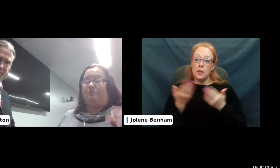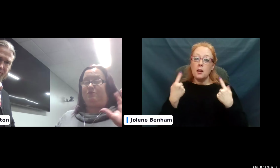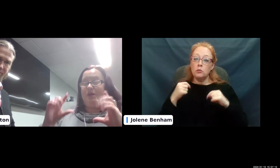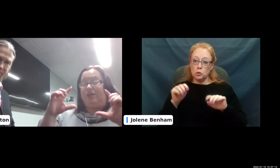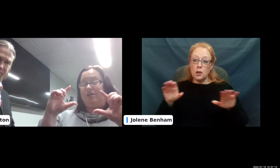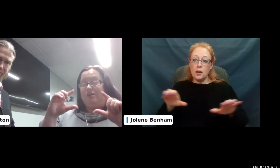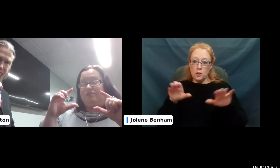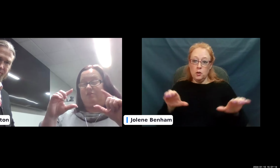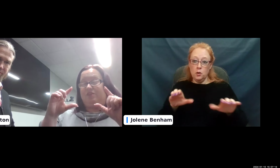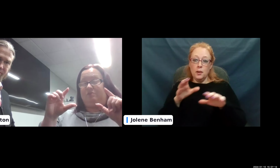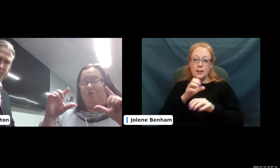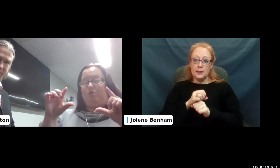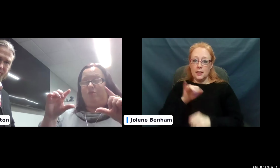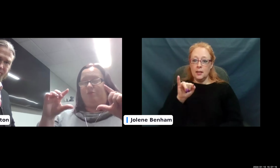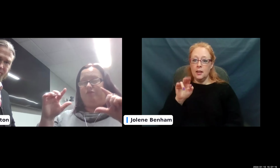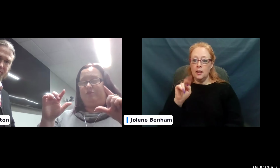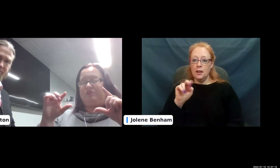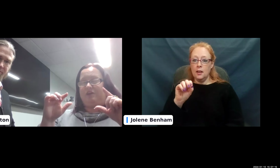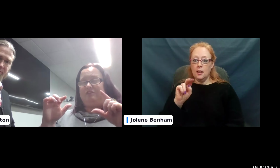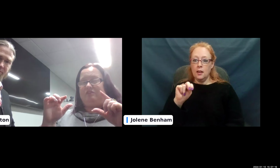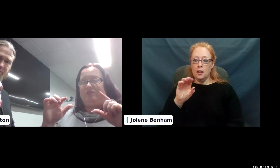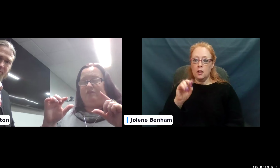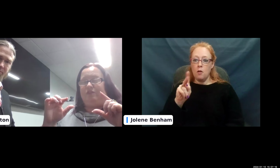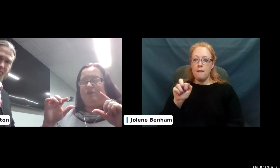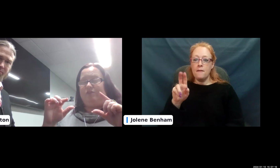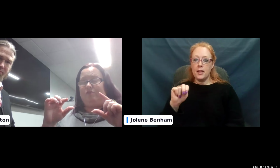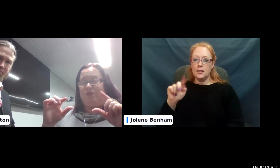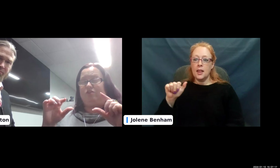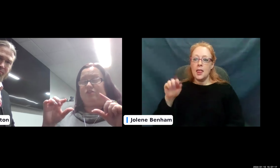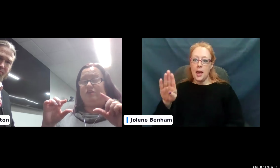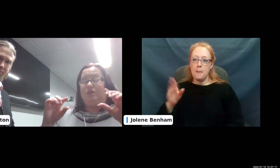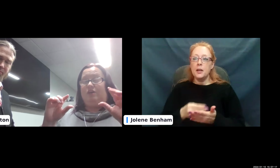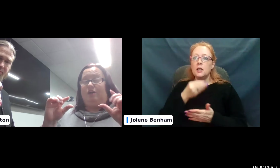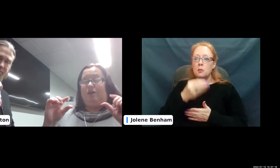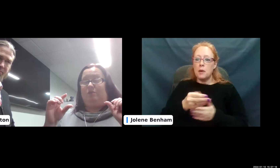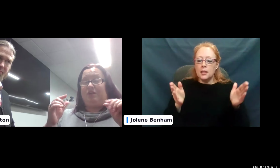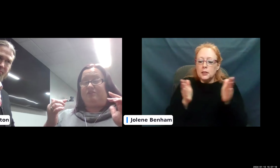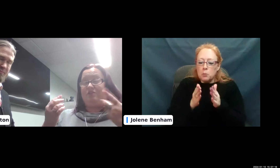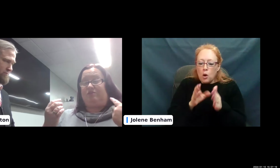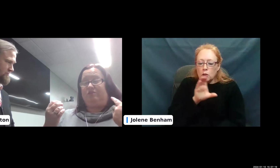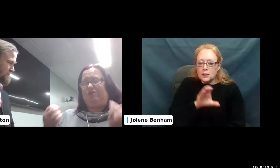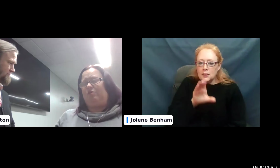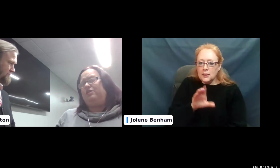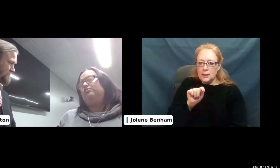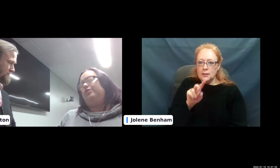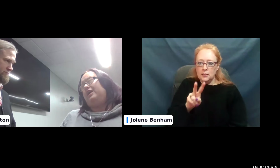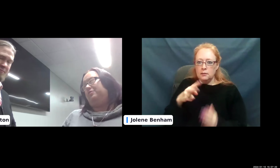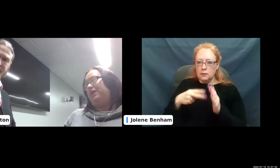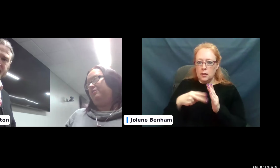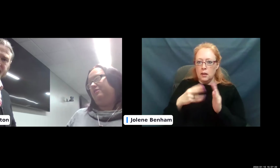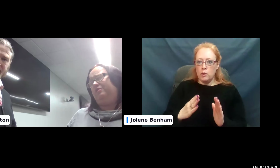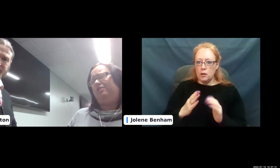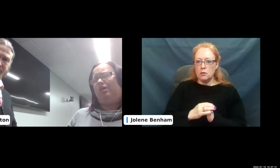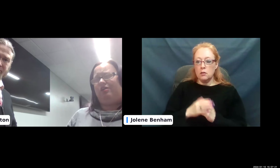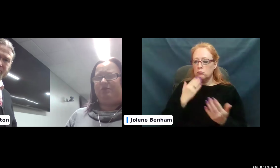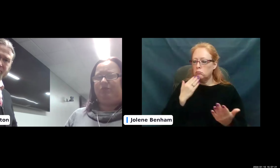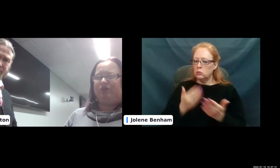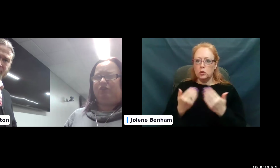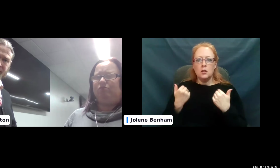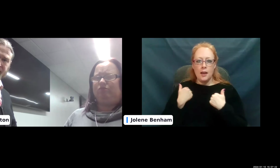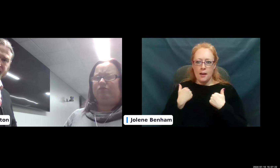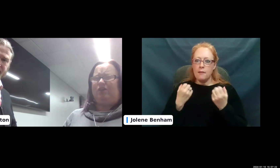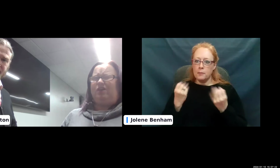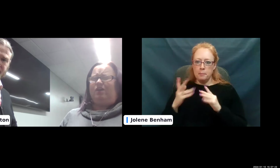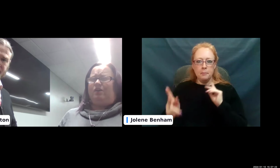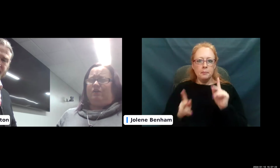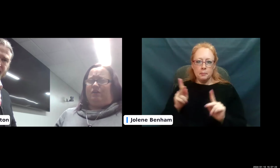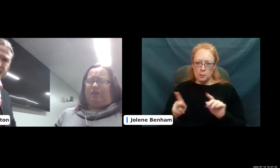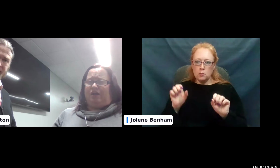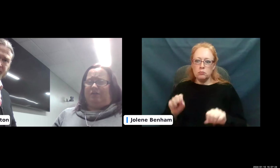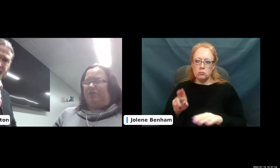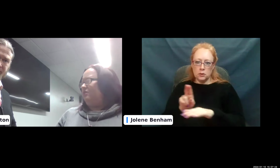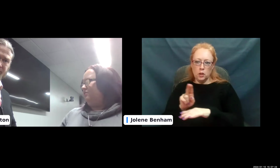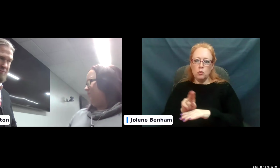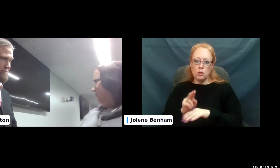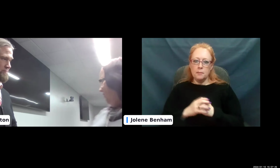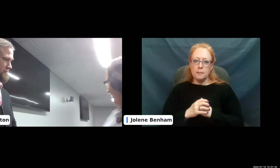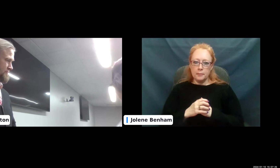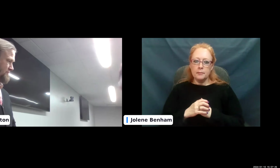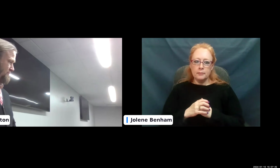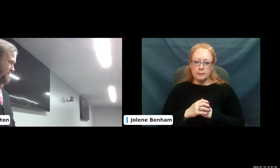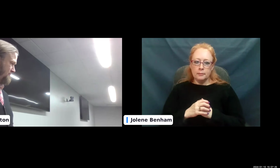But that's a great.